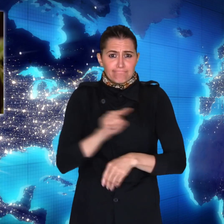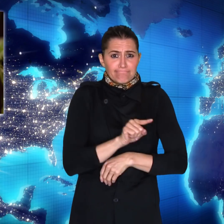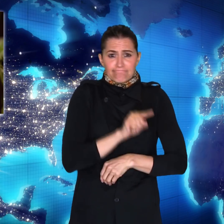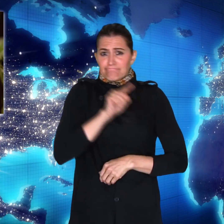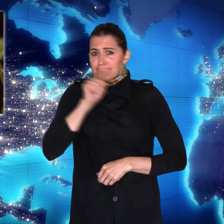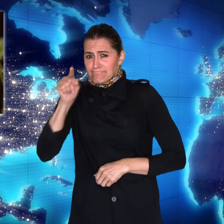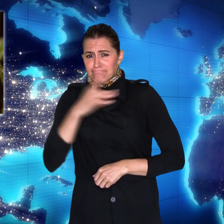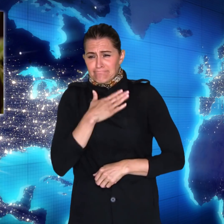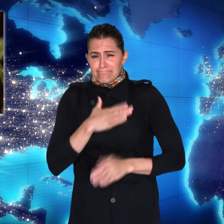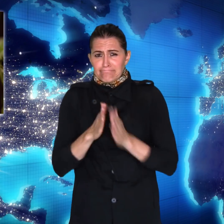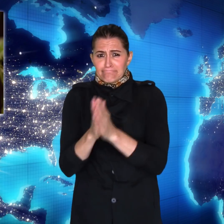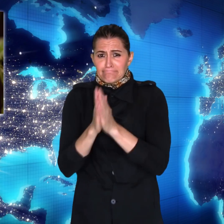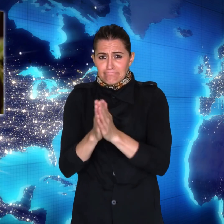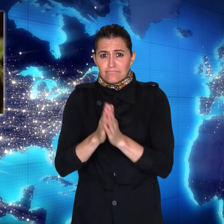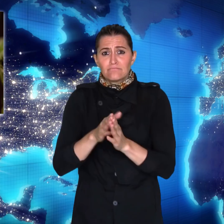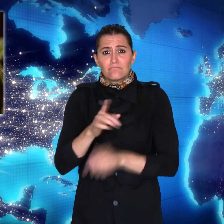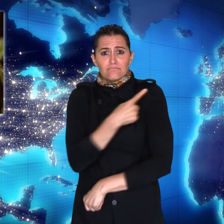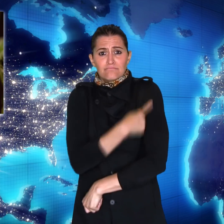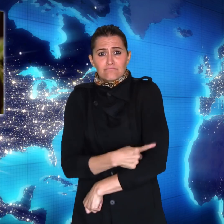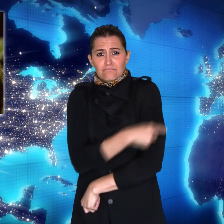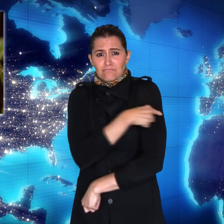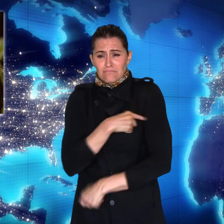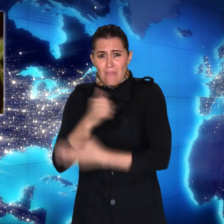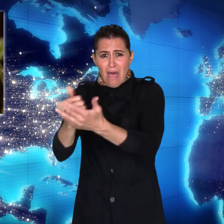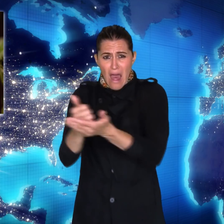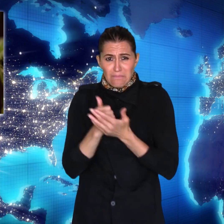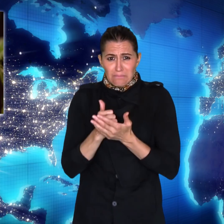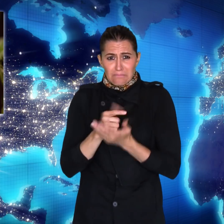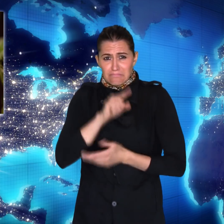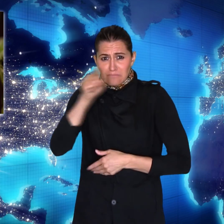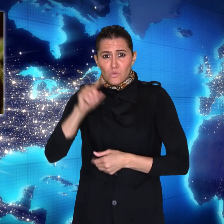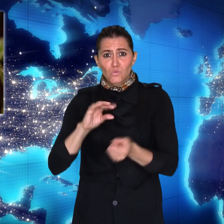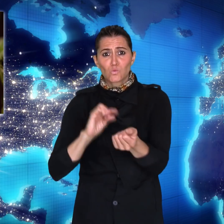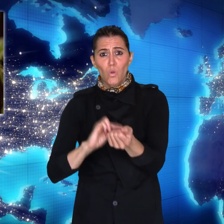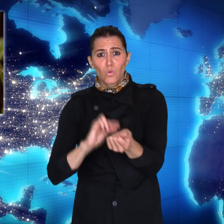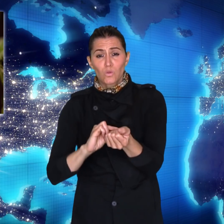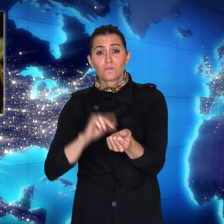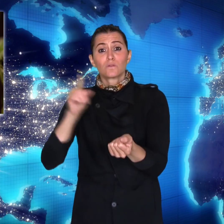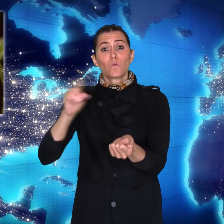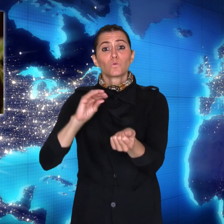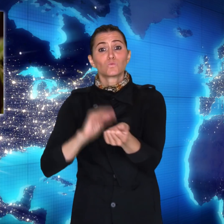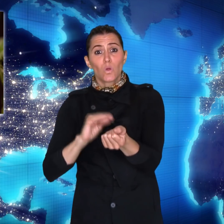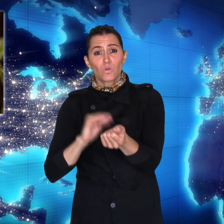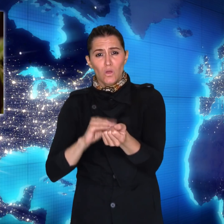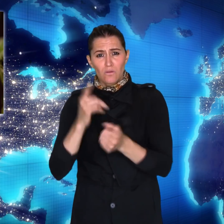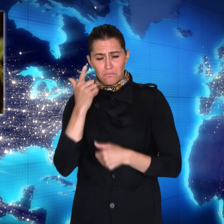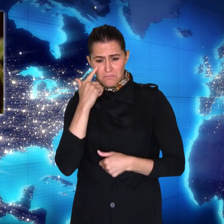medical attention.